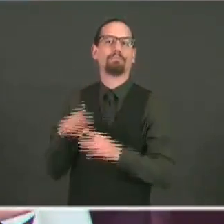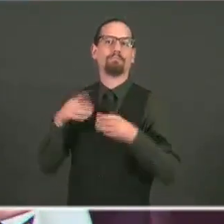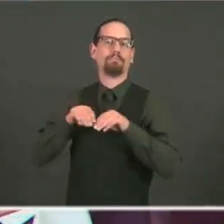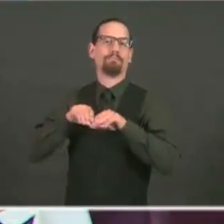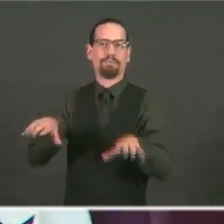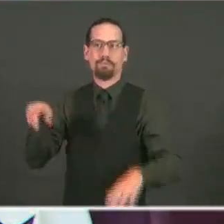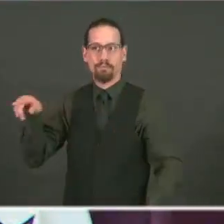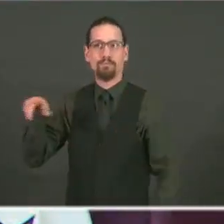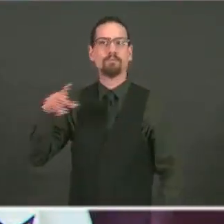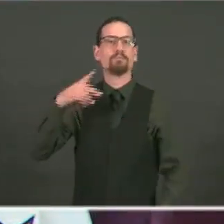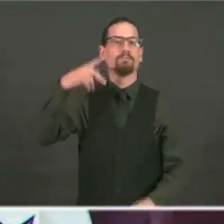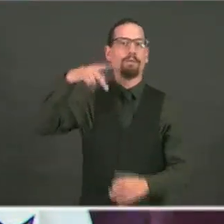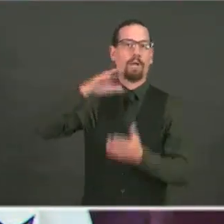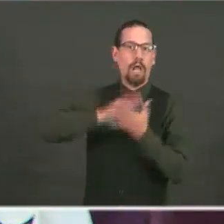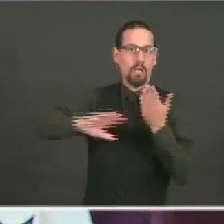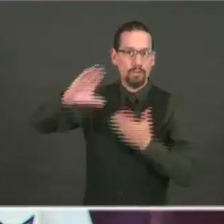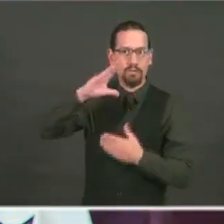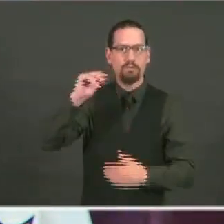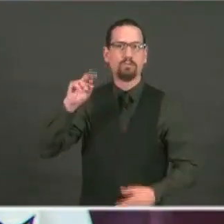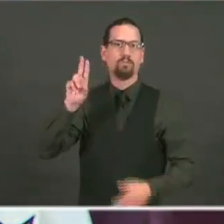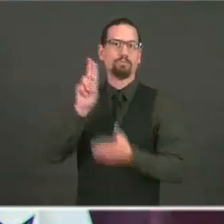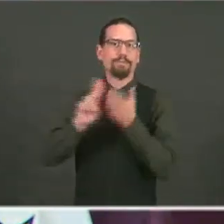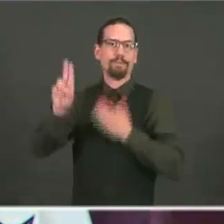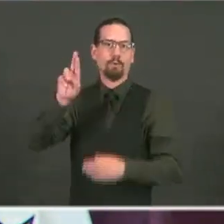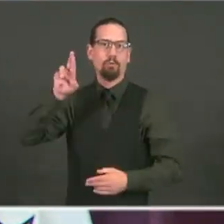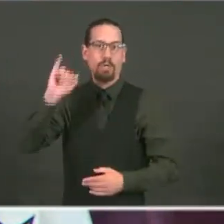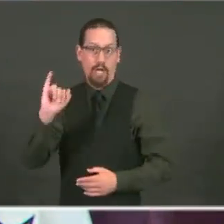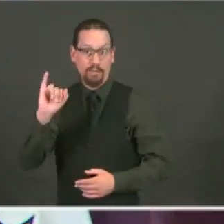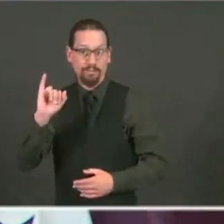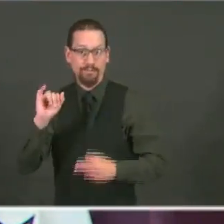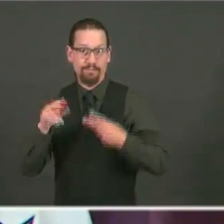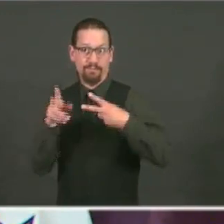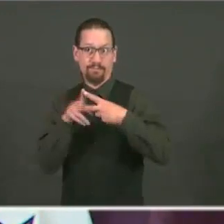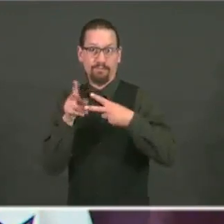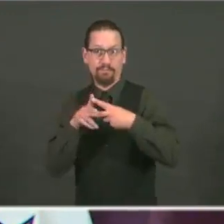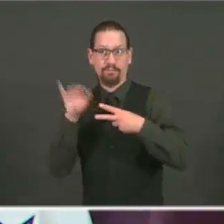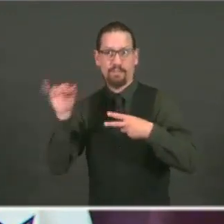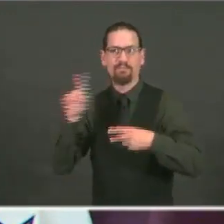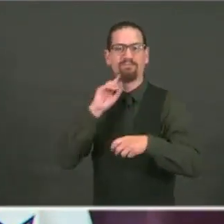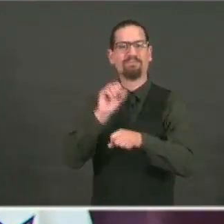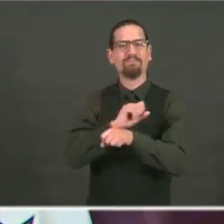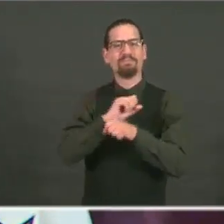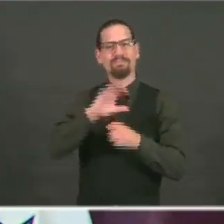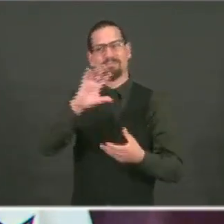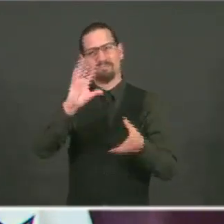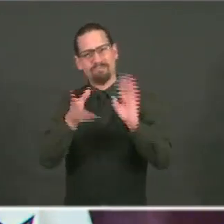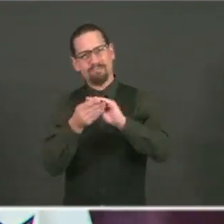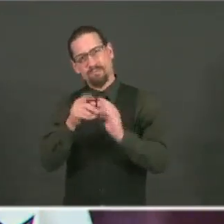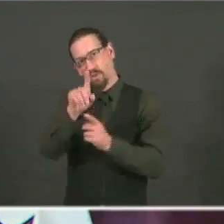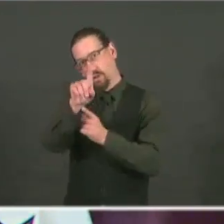UNIVERSITY OF RHODE ISLAND. BETWEEN THOSE TWO SCHOOLS ALONE